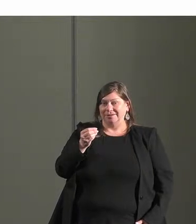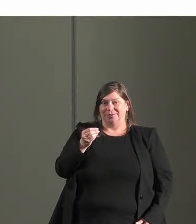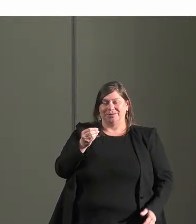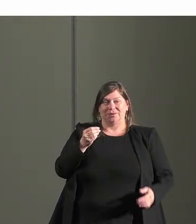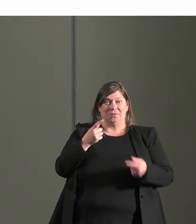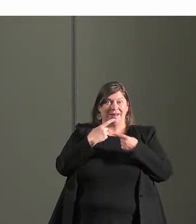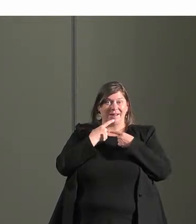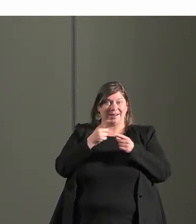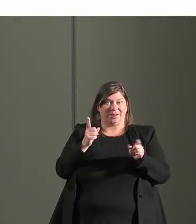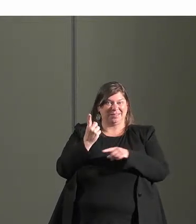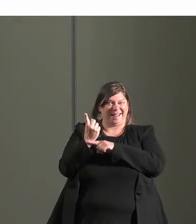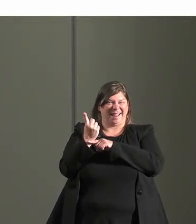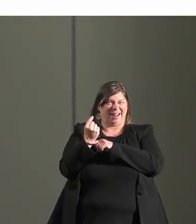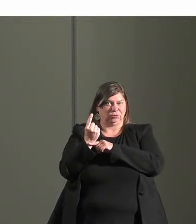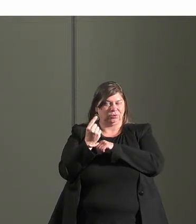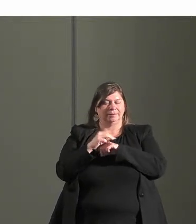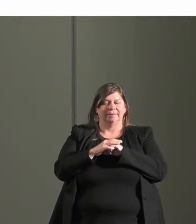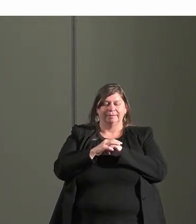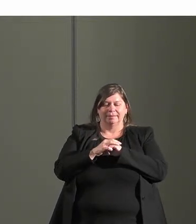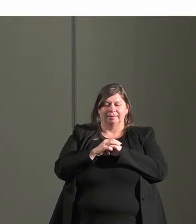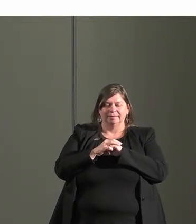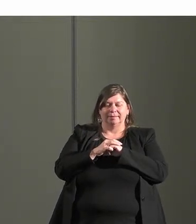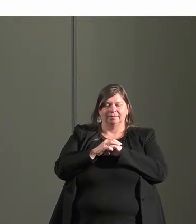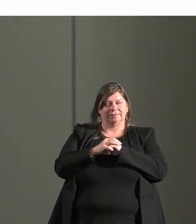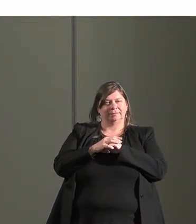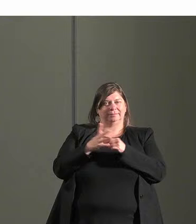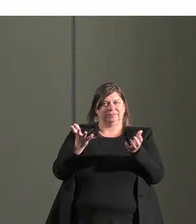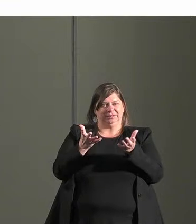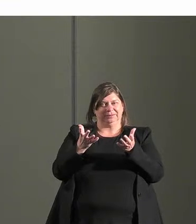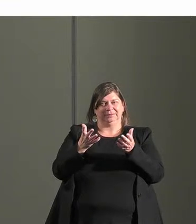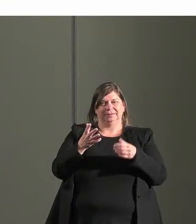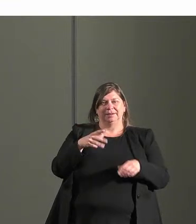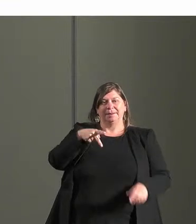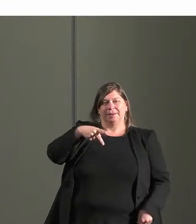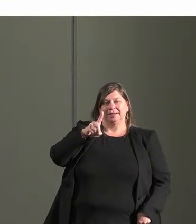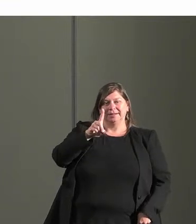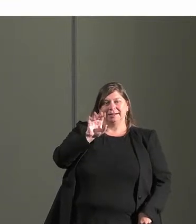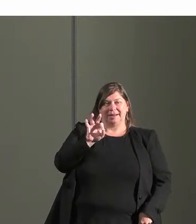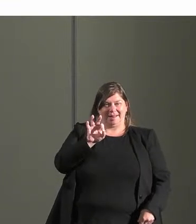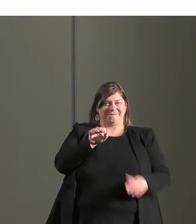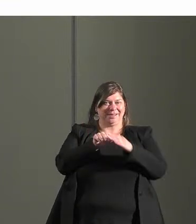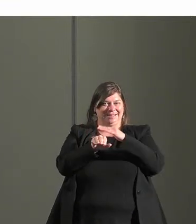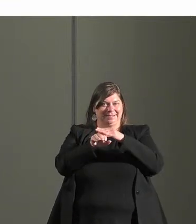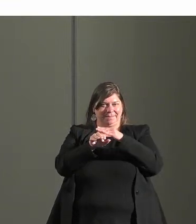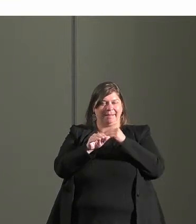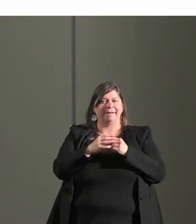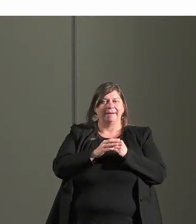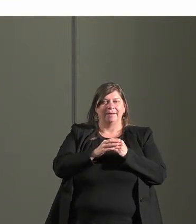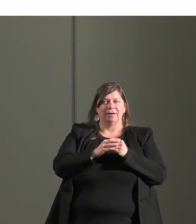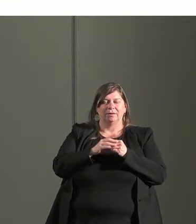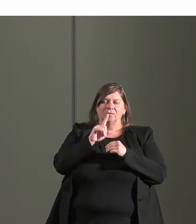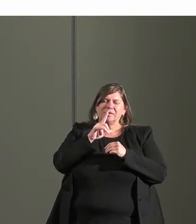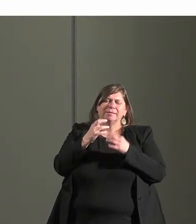And -- we also -- announced early last year. A feature we